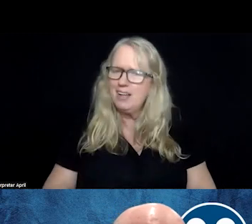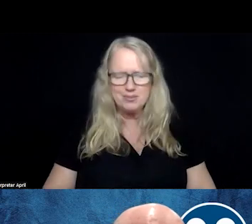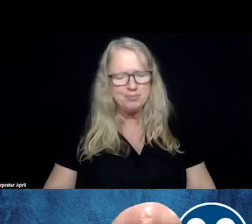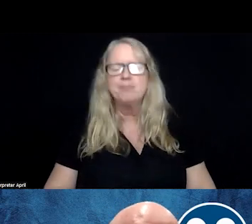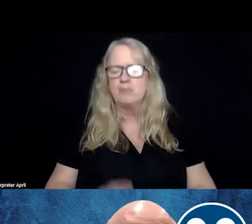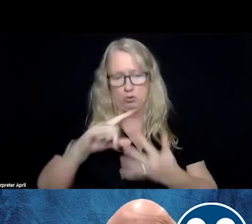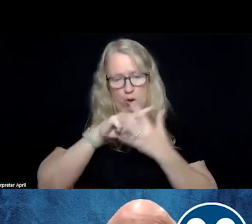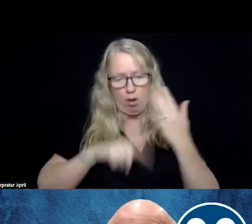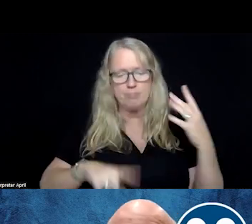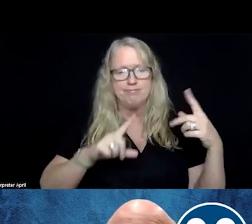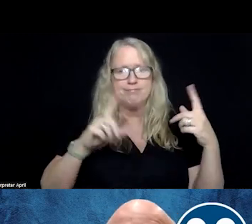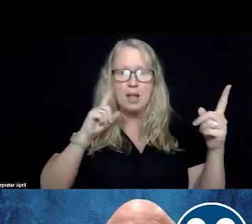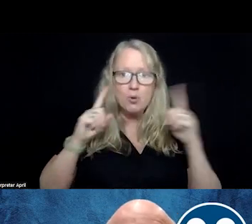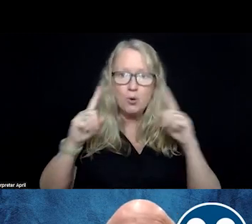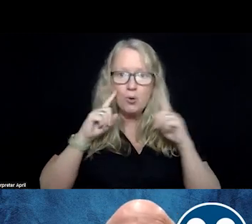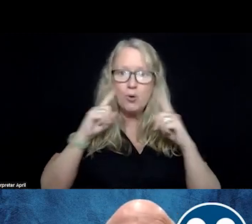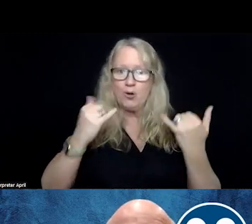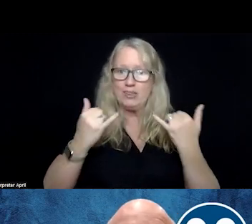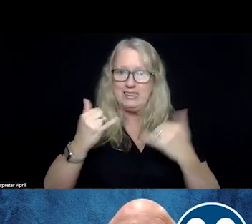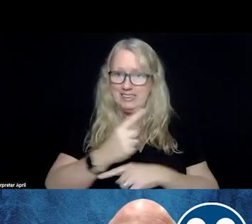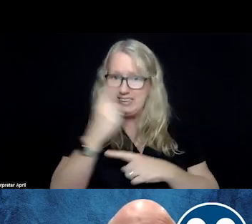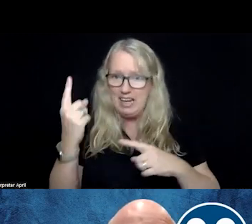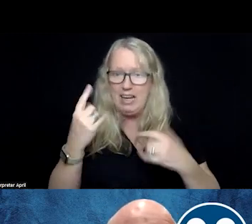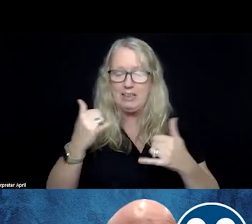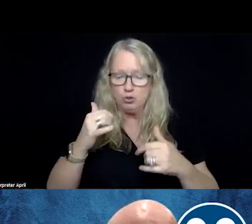WE HAVE HEARD TODAY, IF YOU JUST STEP BACK TO A SECOND,